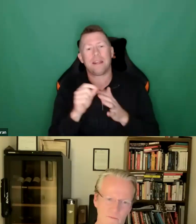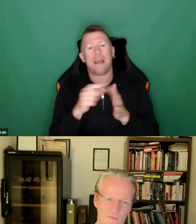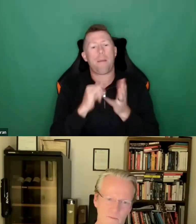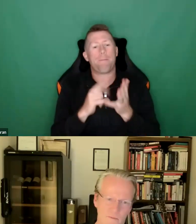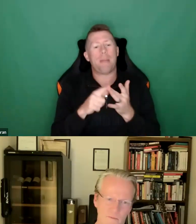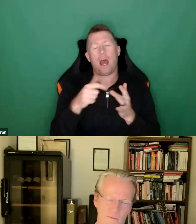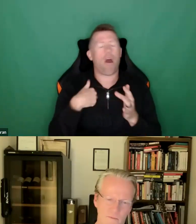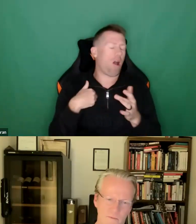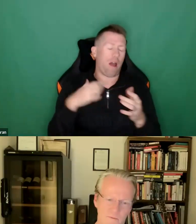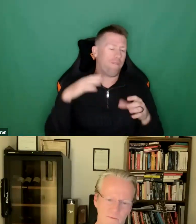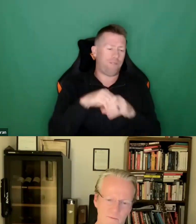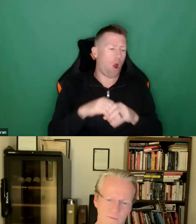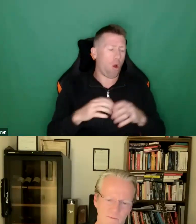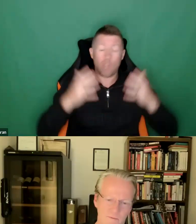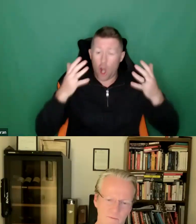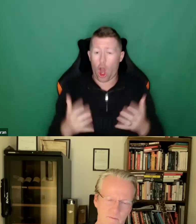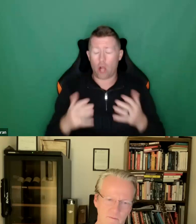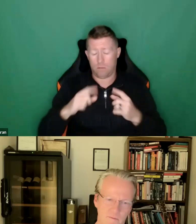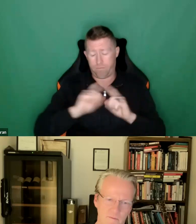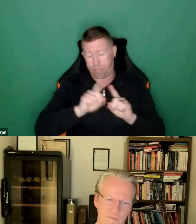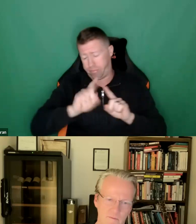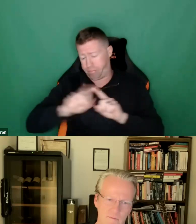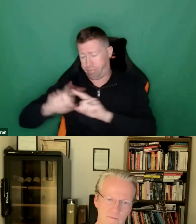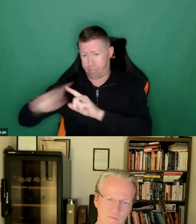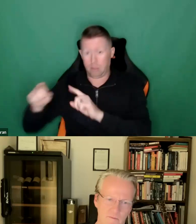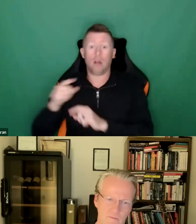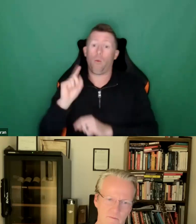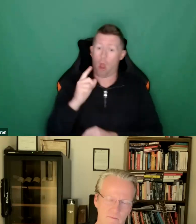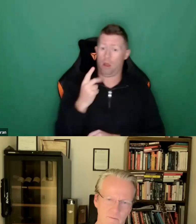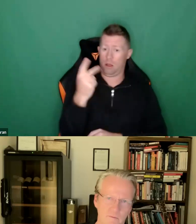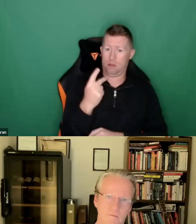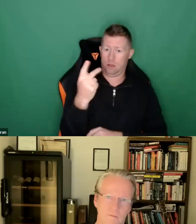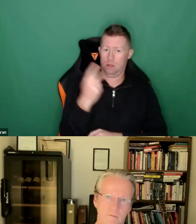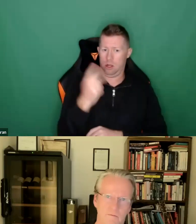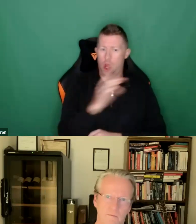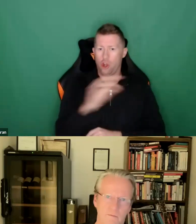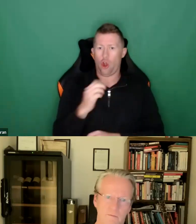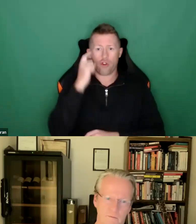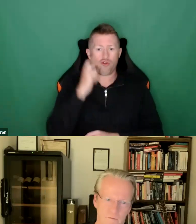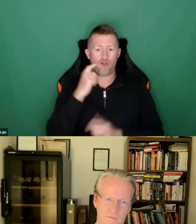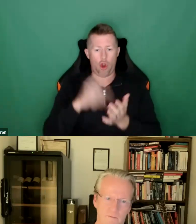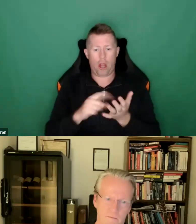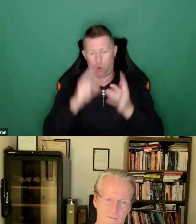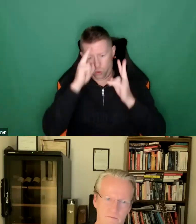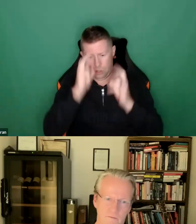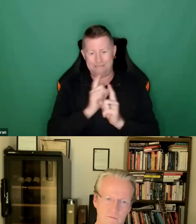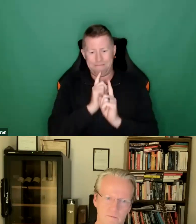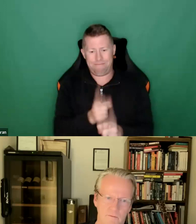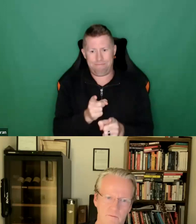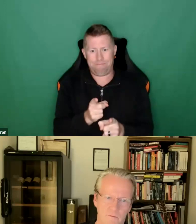at the opera house, so I have sung at the opera house